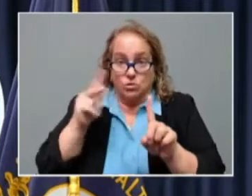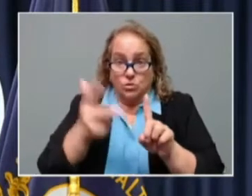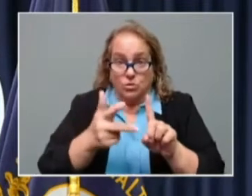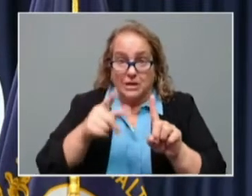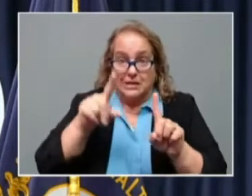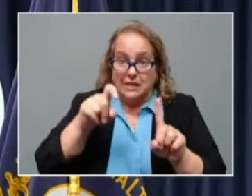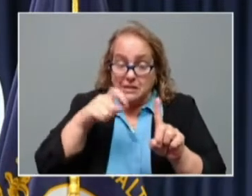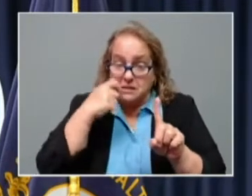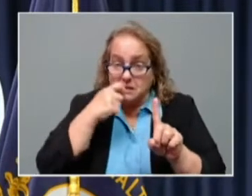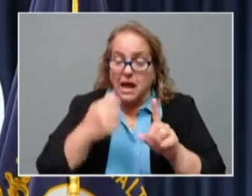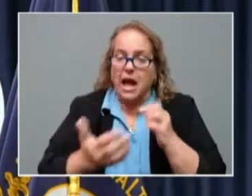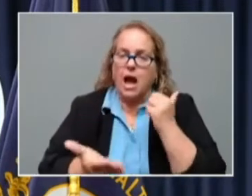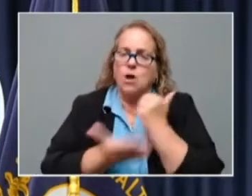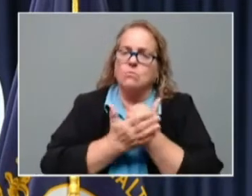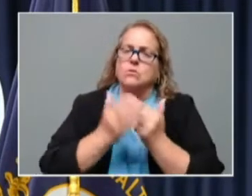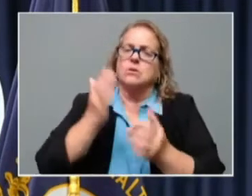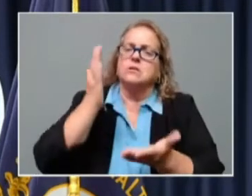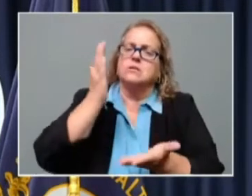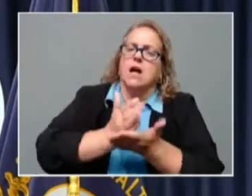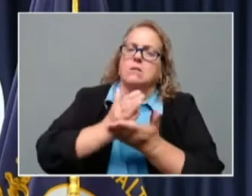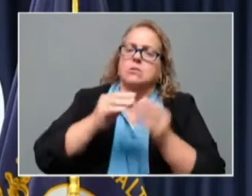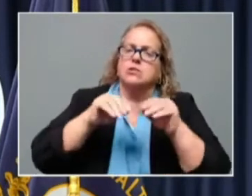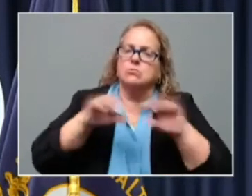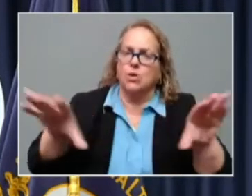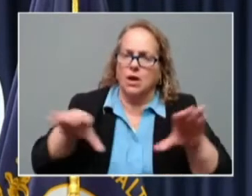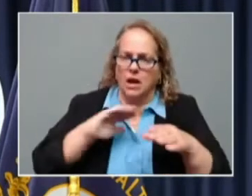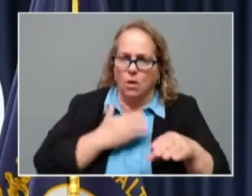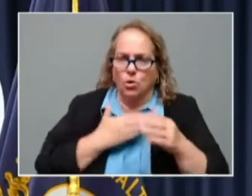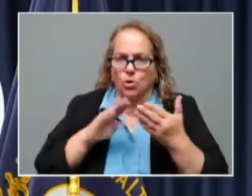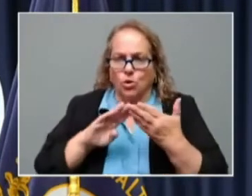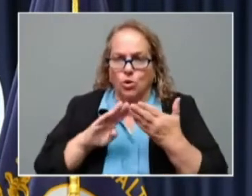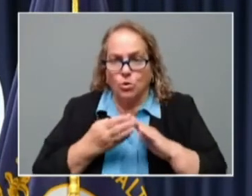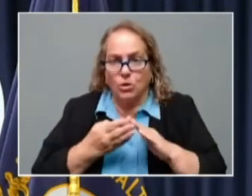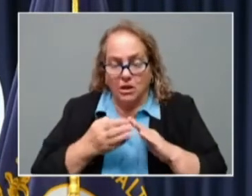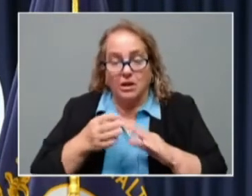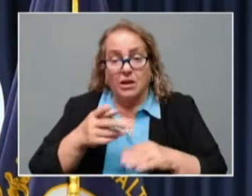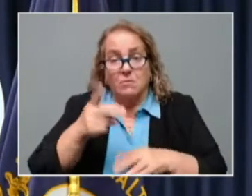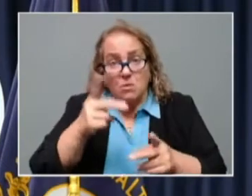hope when people watch this they'll say, okay I can get a regular test to, it